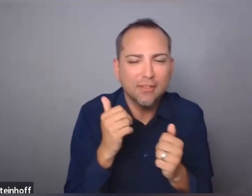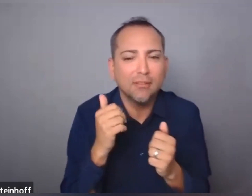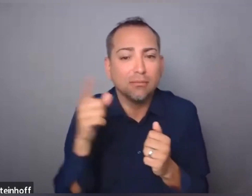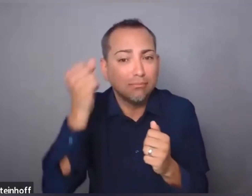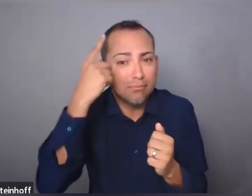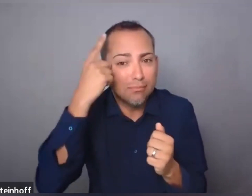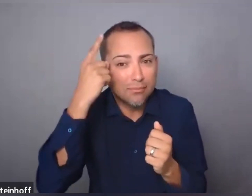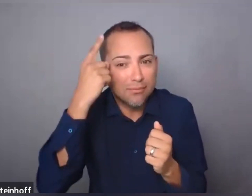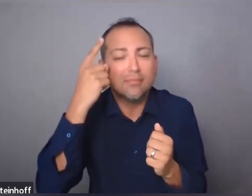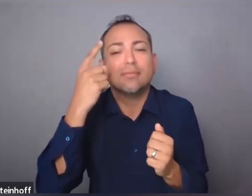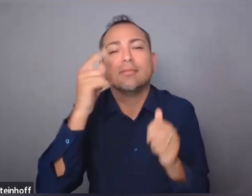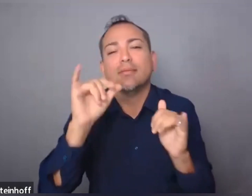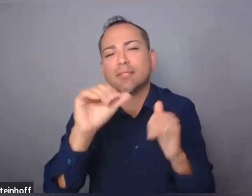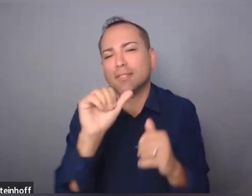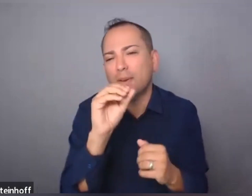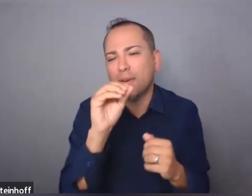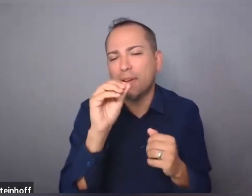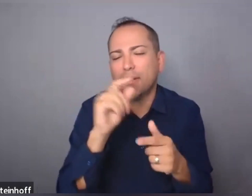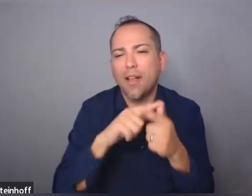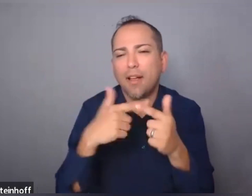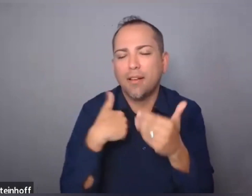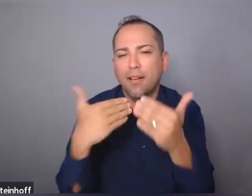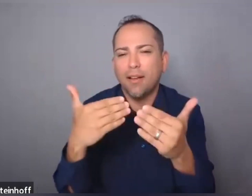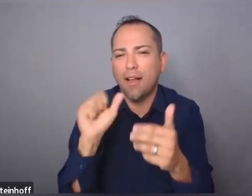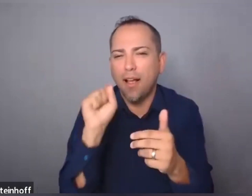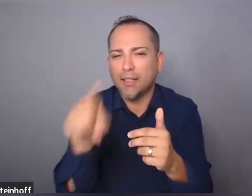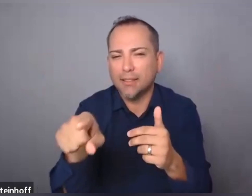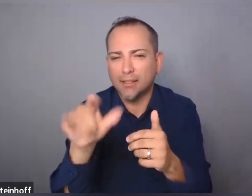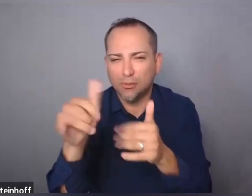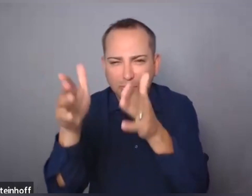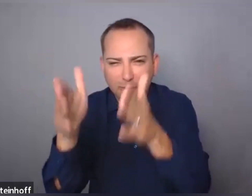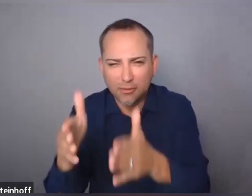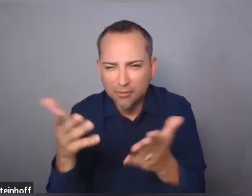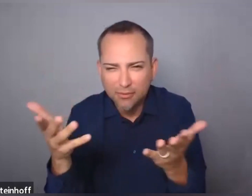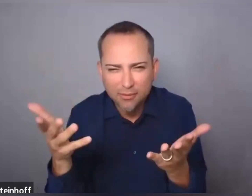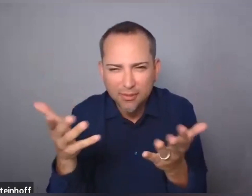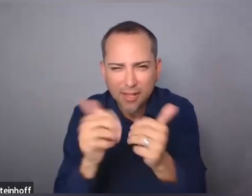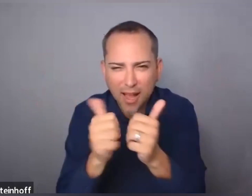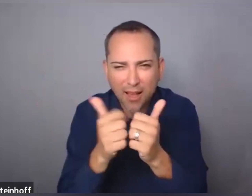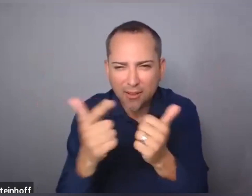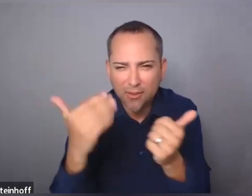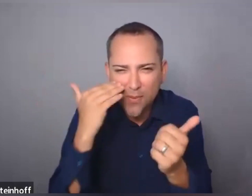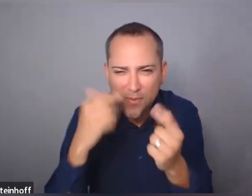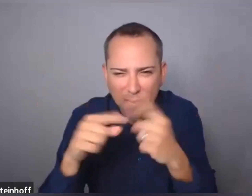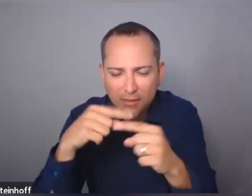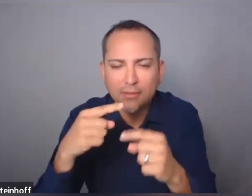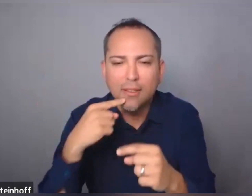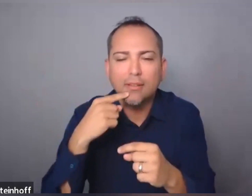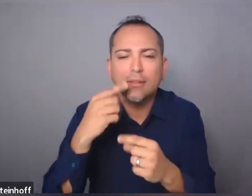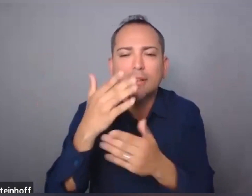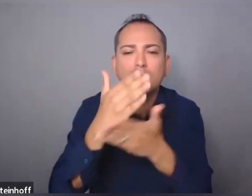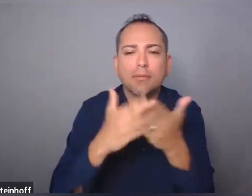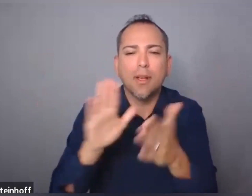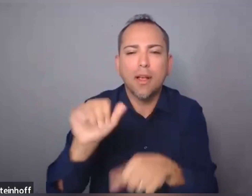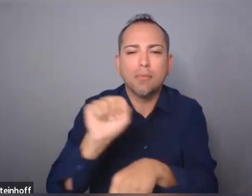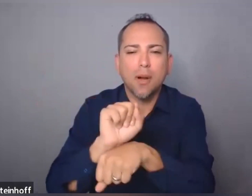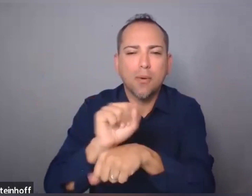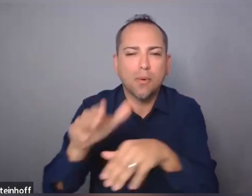with a tat of sugar, and people understand me. So sometimes I ask the person I'm like, so, how do you know sign?